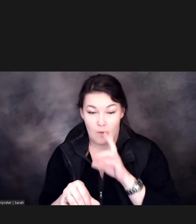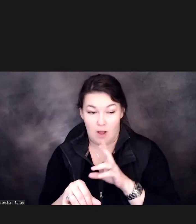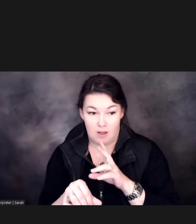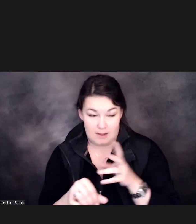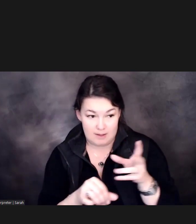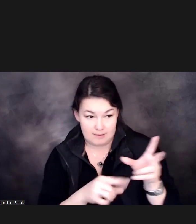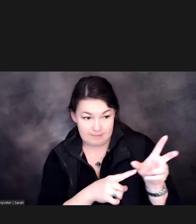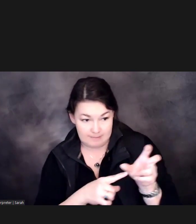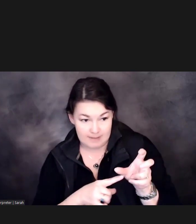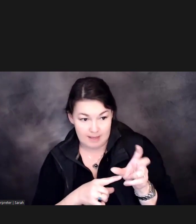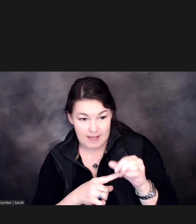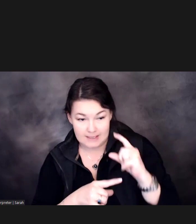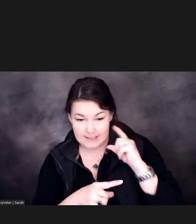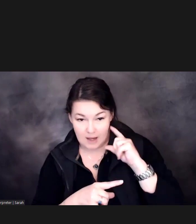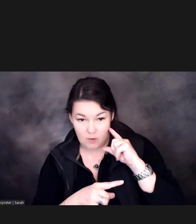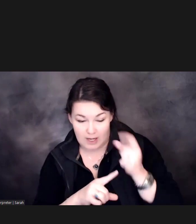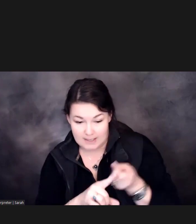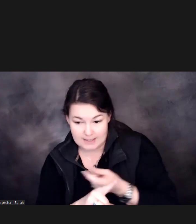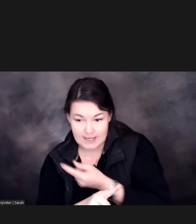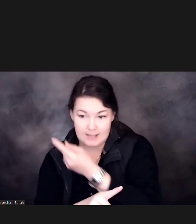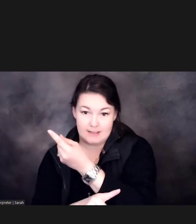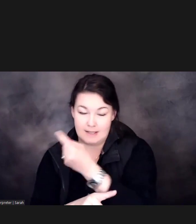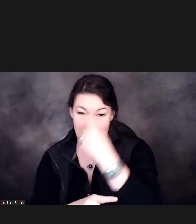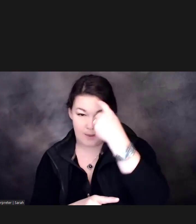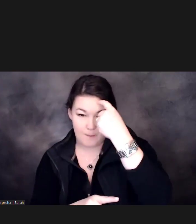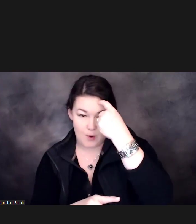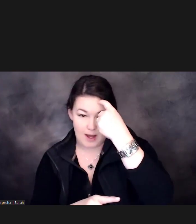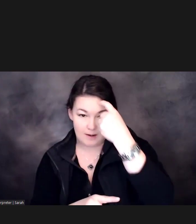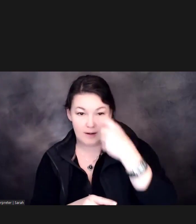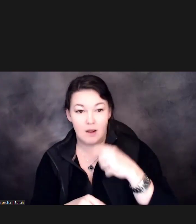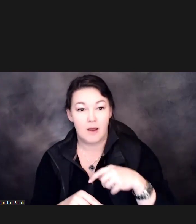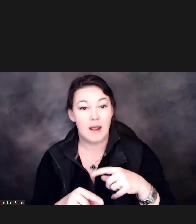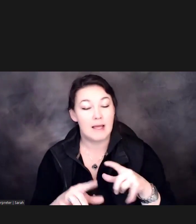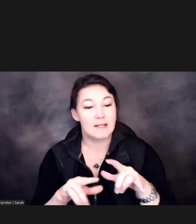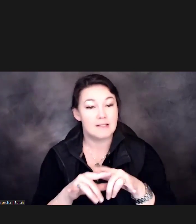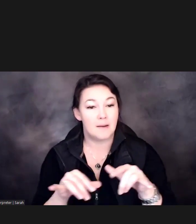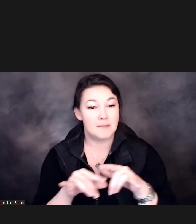by sending the signal to the brain while also producing an acoustic